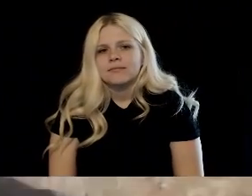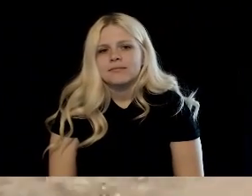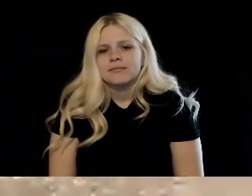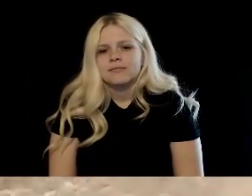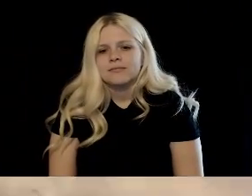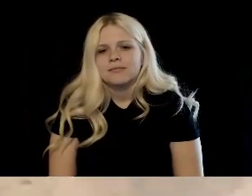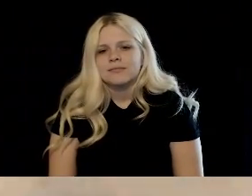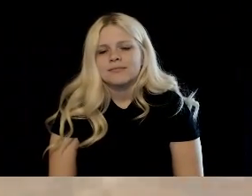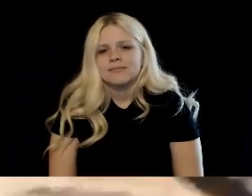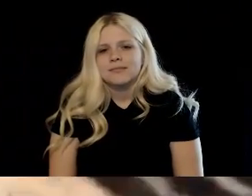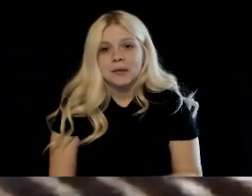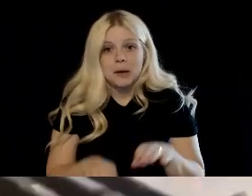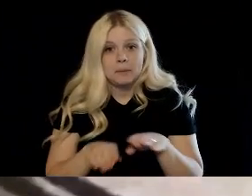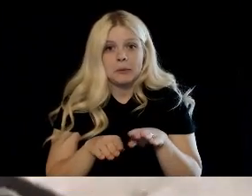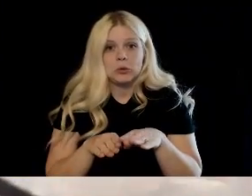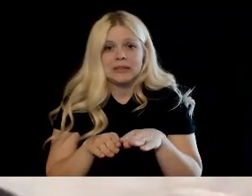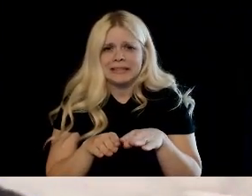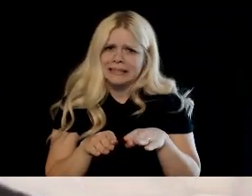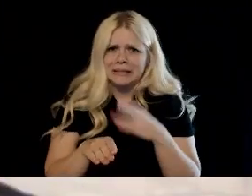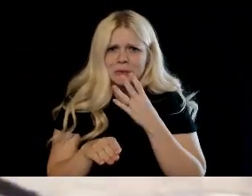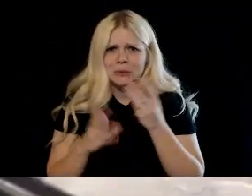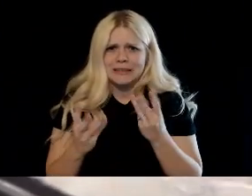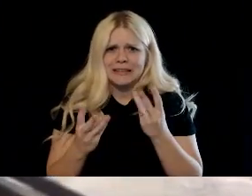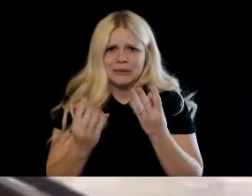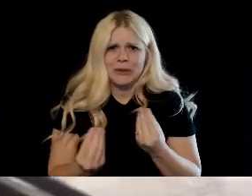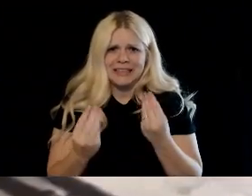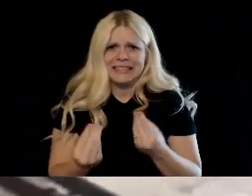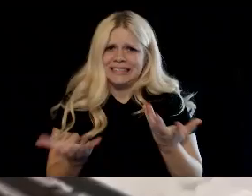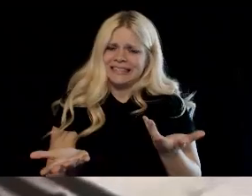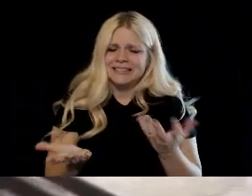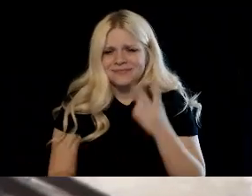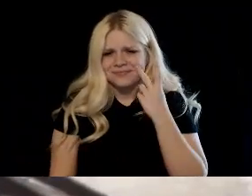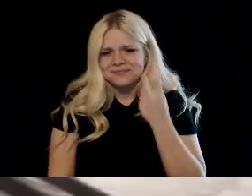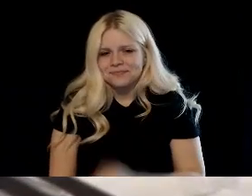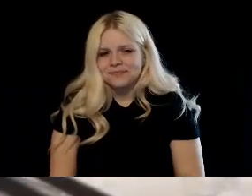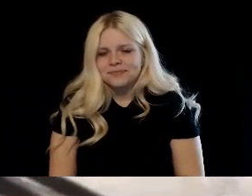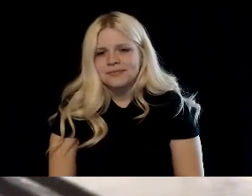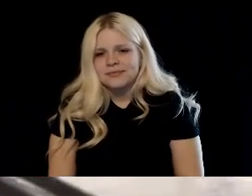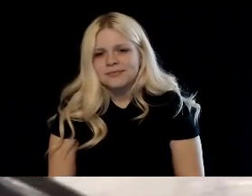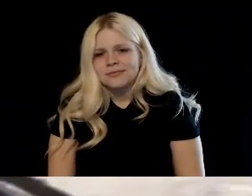Michell: We'll just stand here then we can see the best. So. Mira came to us from